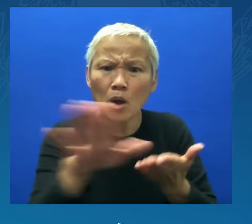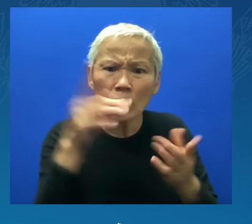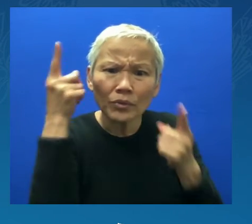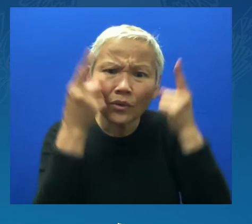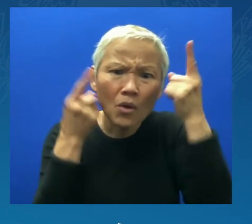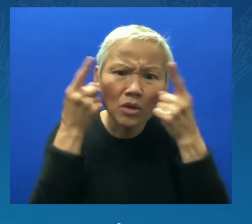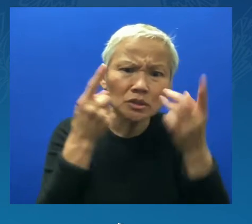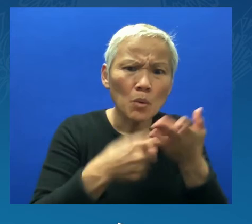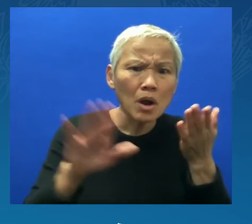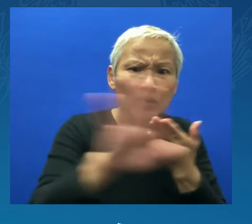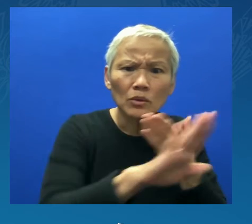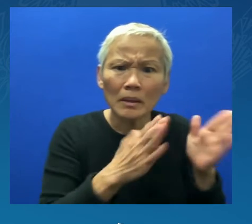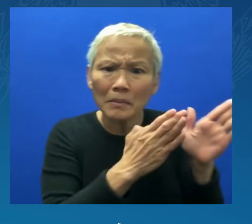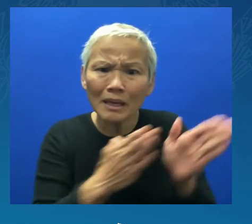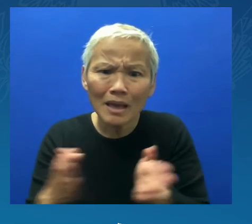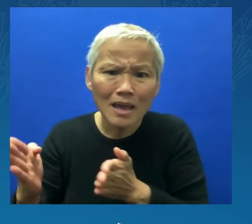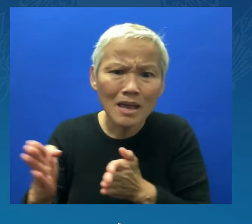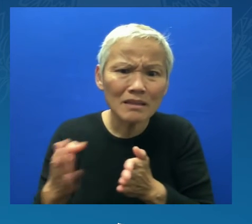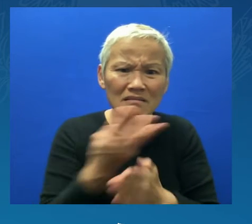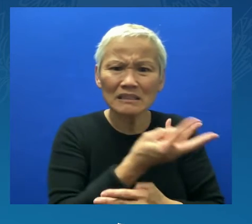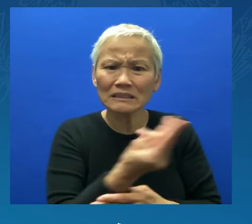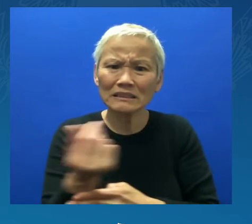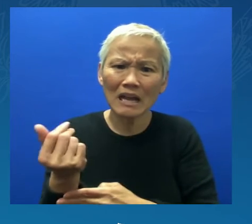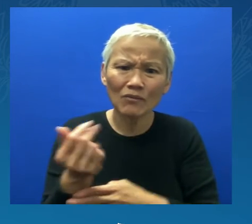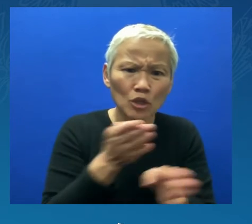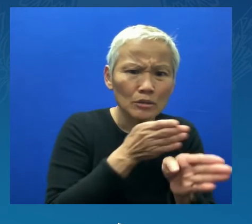that will have 18-through-24-year-olds,